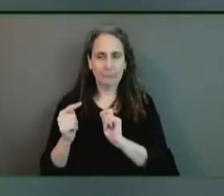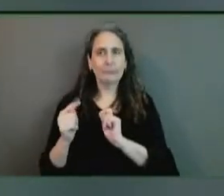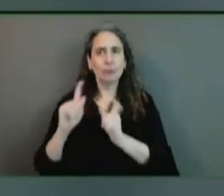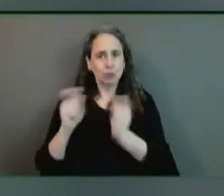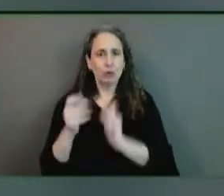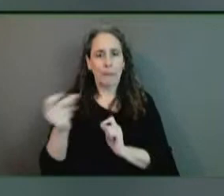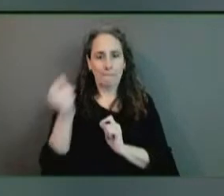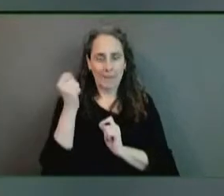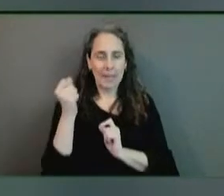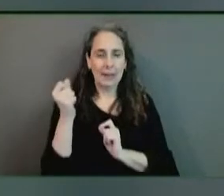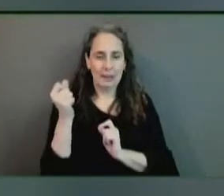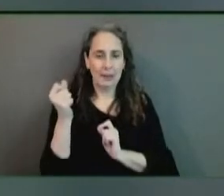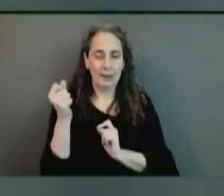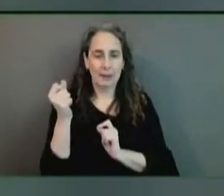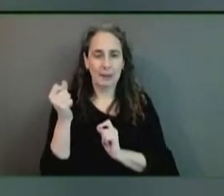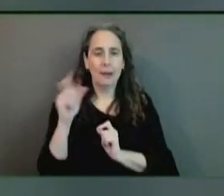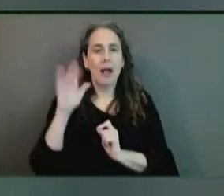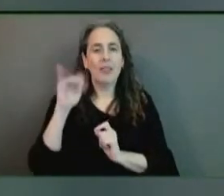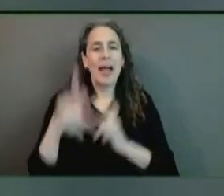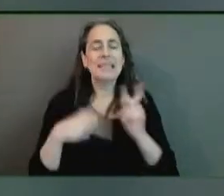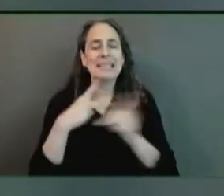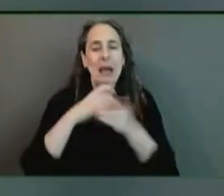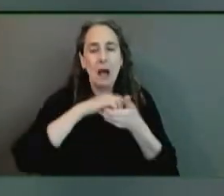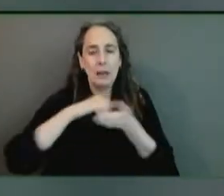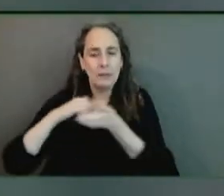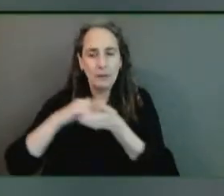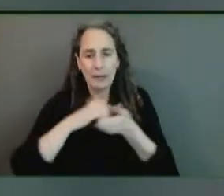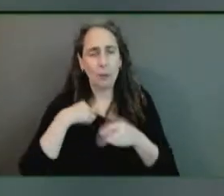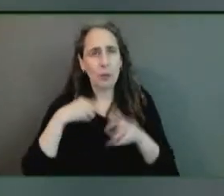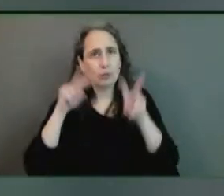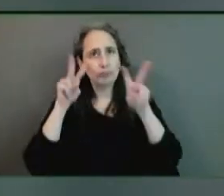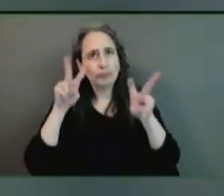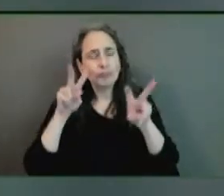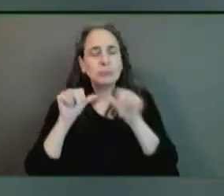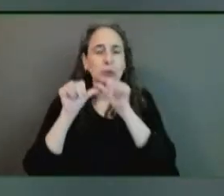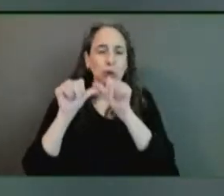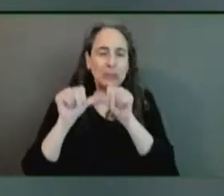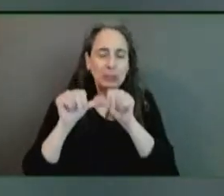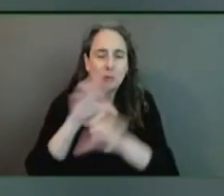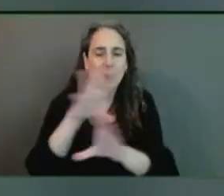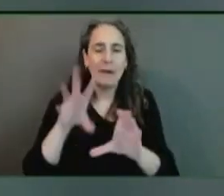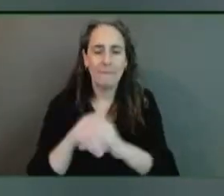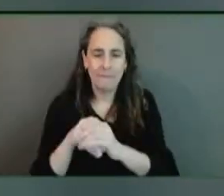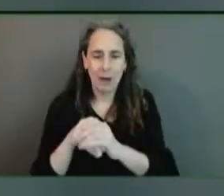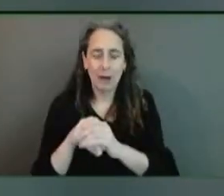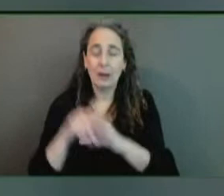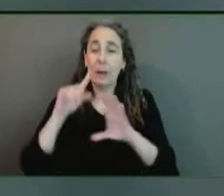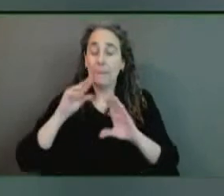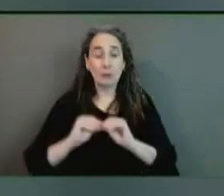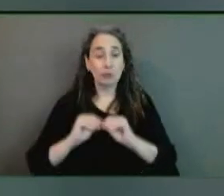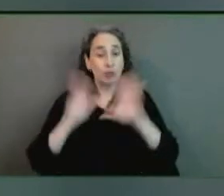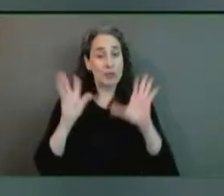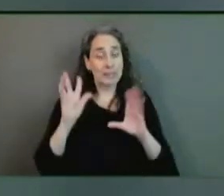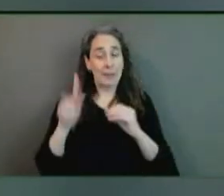expected. We corrected it, and we corrected it immediately. And so that's the type of collaboration that we look